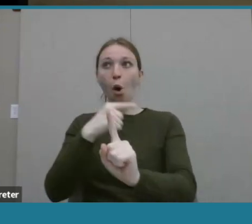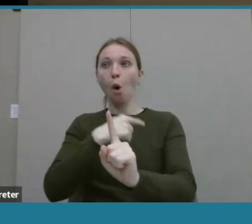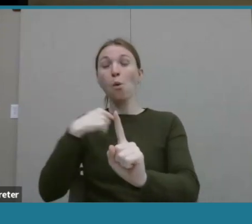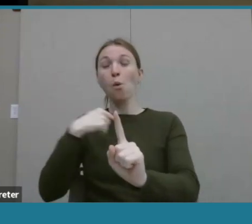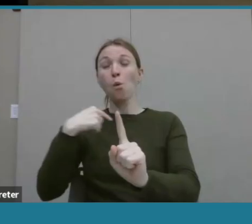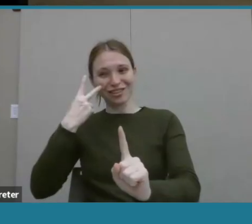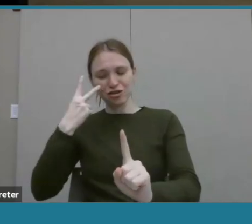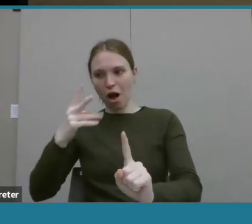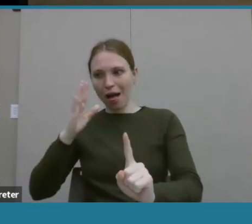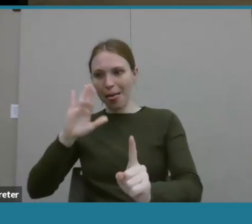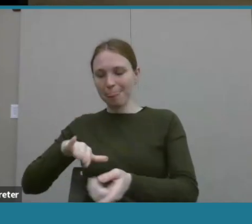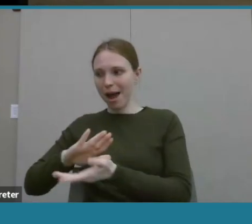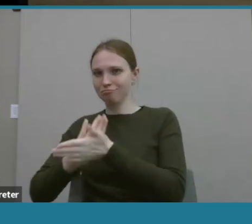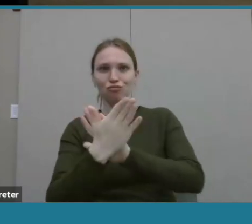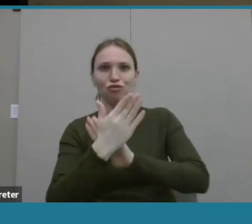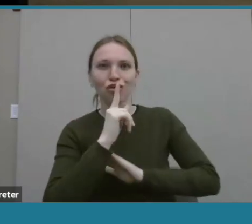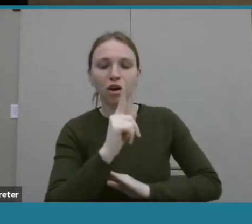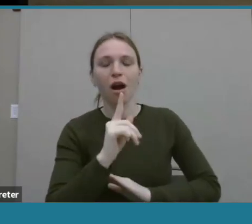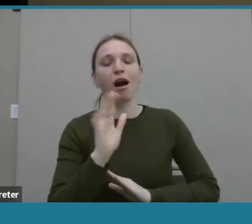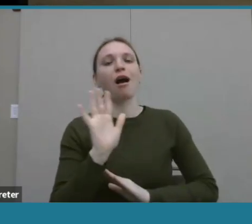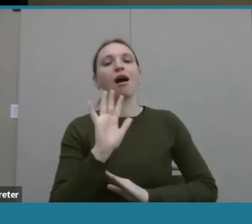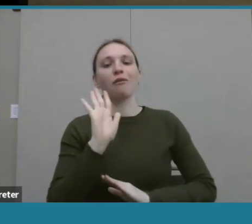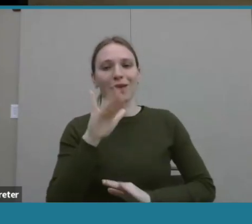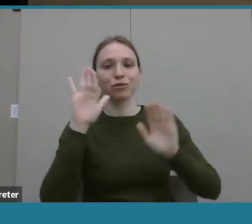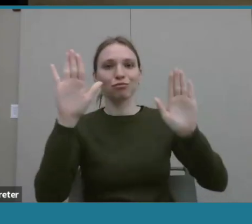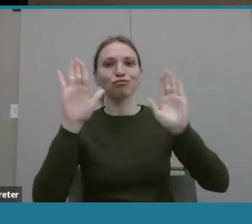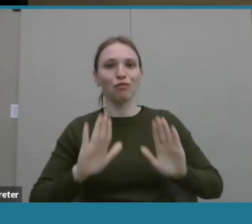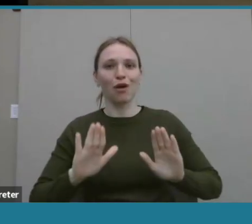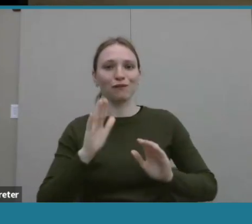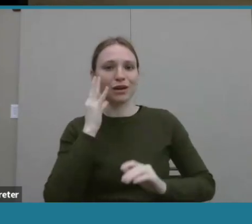And what I mean by that is, you know, listening to each other's ideas